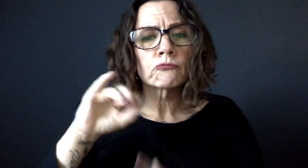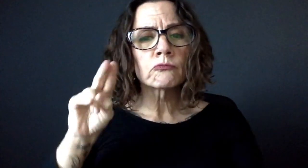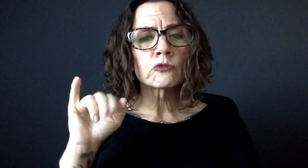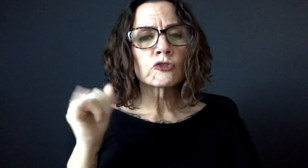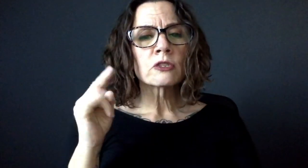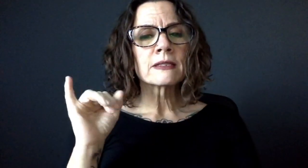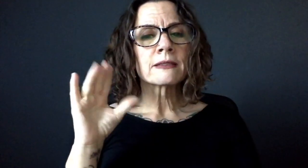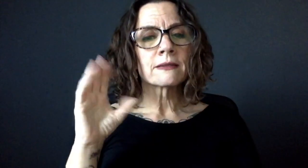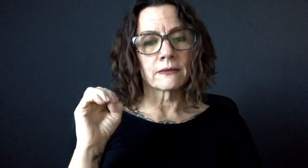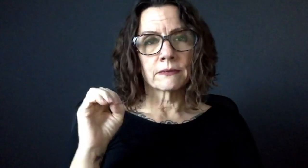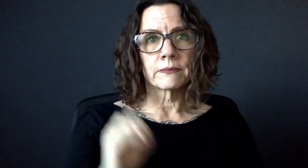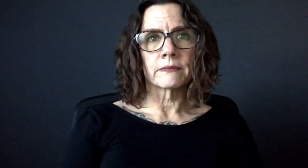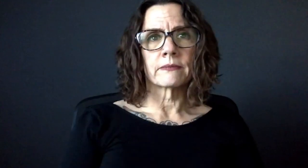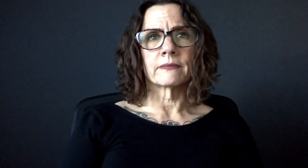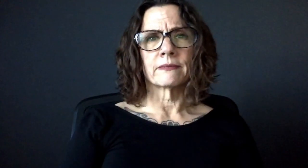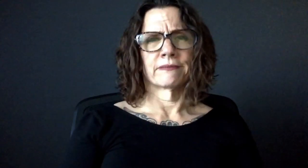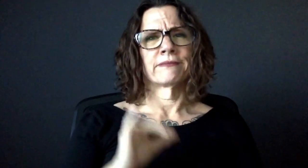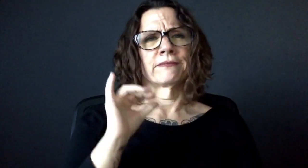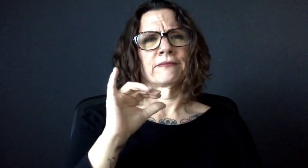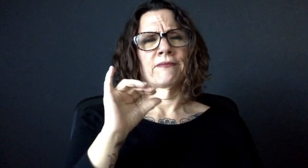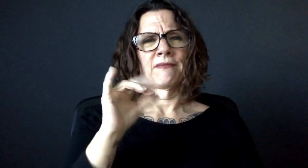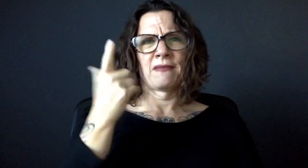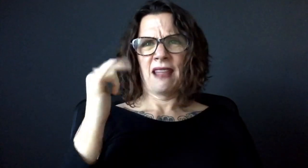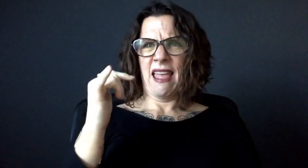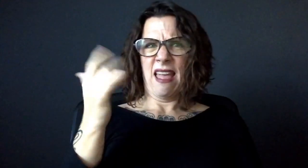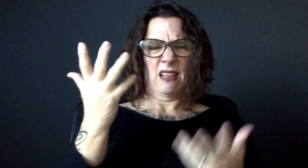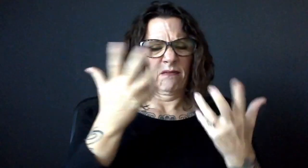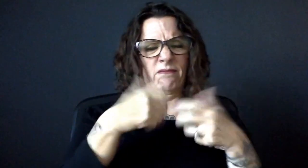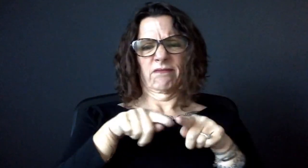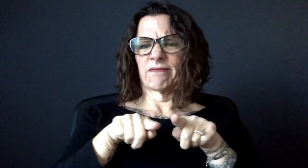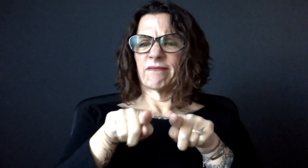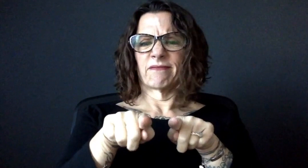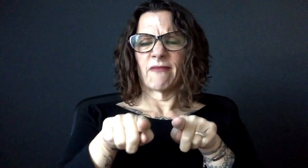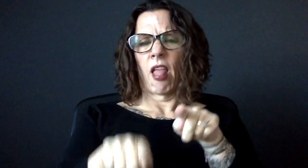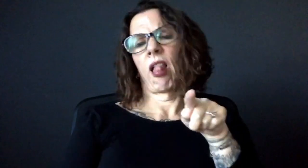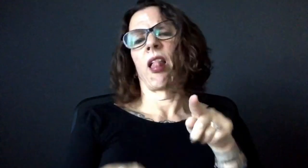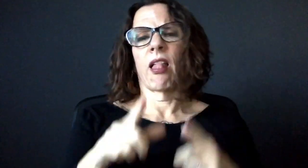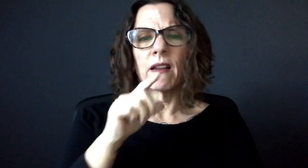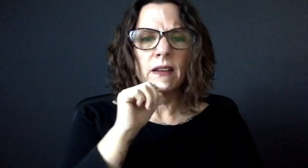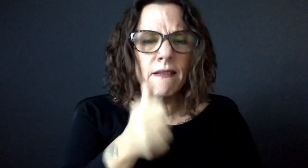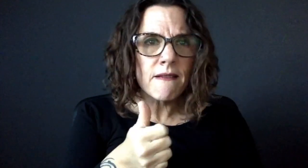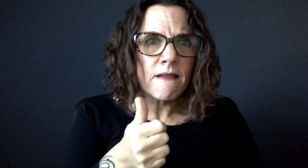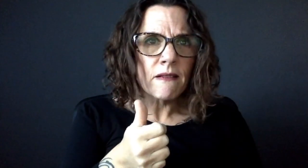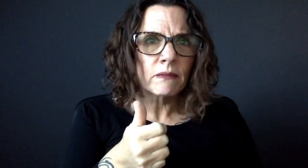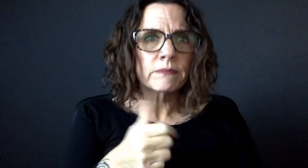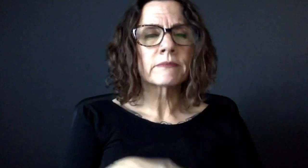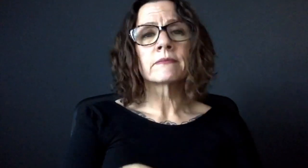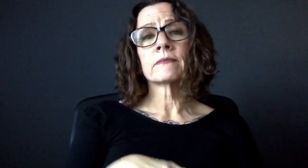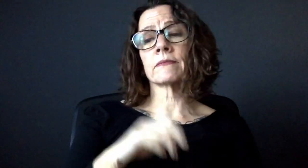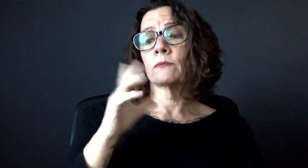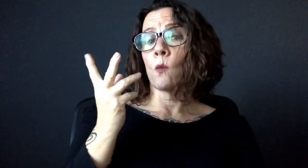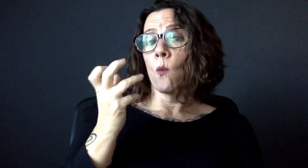change alone brings that work into alignment with disability justice. Not so.